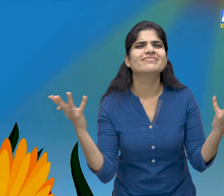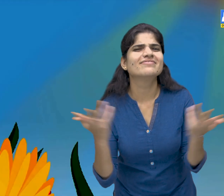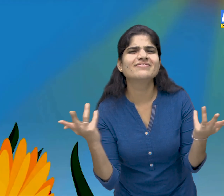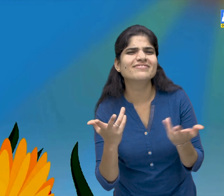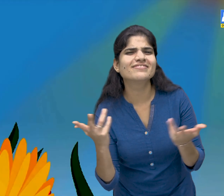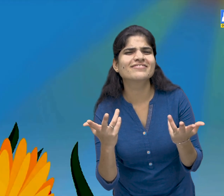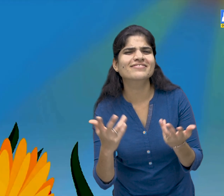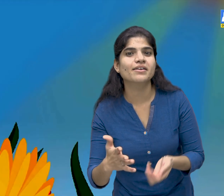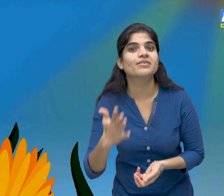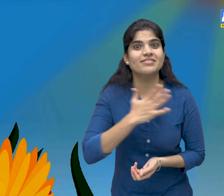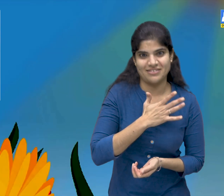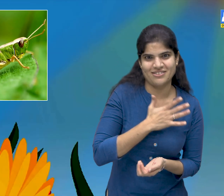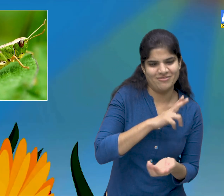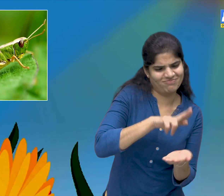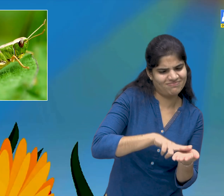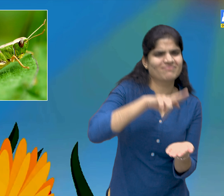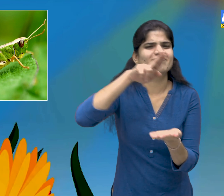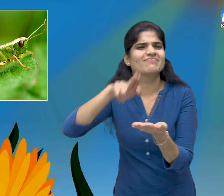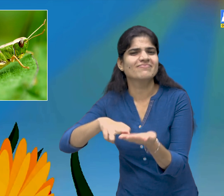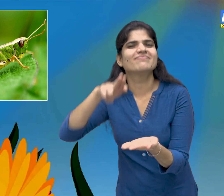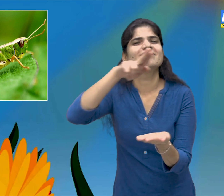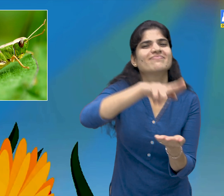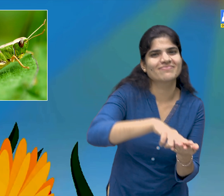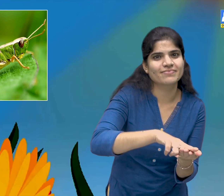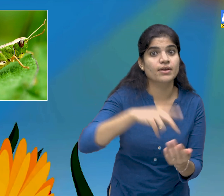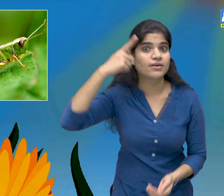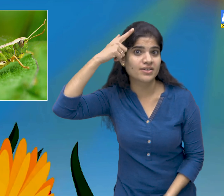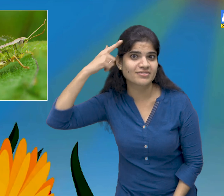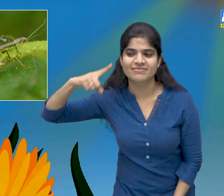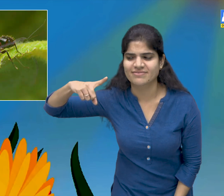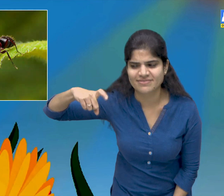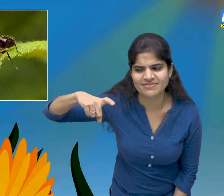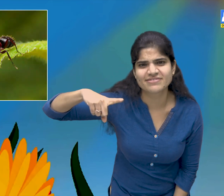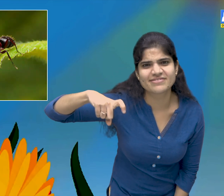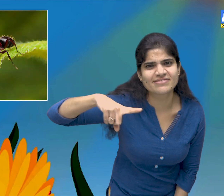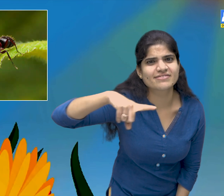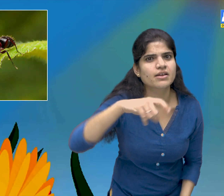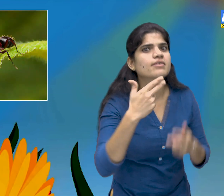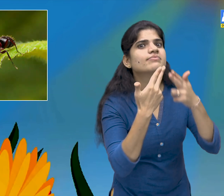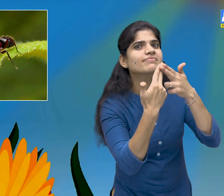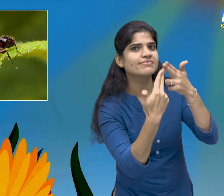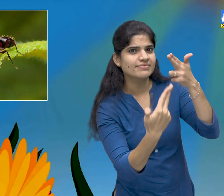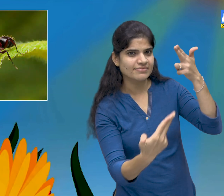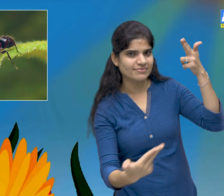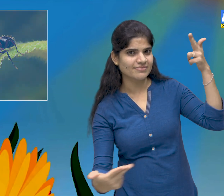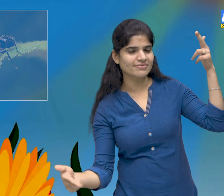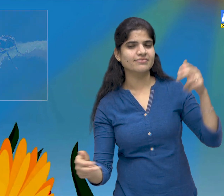What will we learn today? A story about The Grasshopper and The Ant.